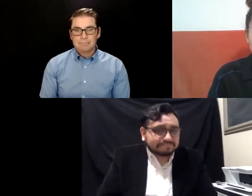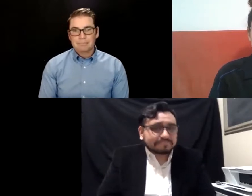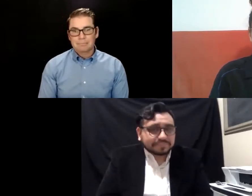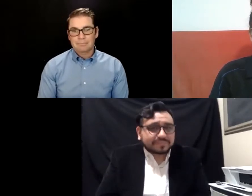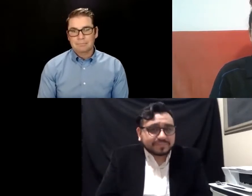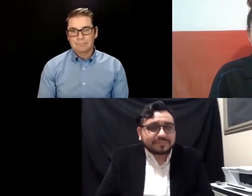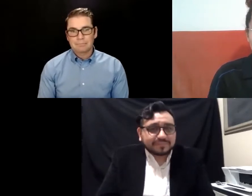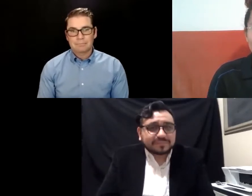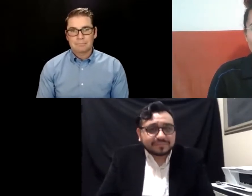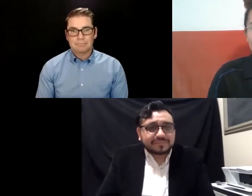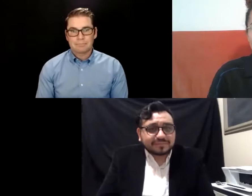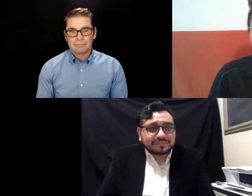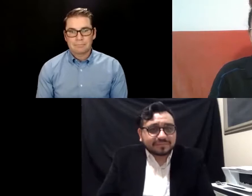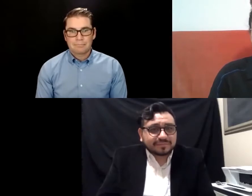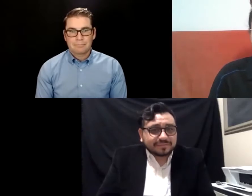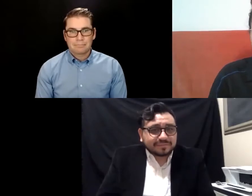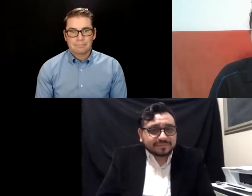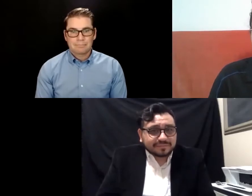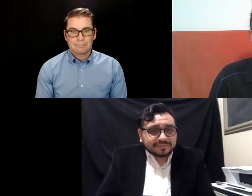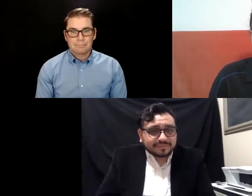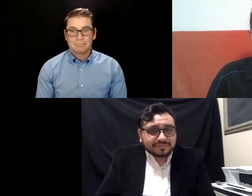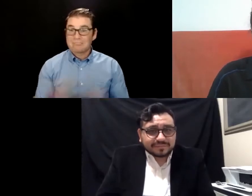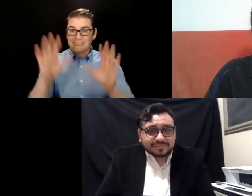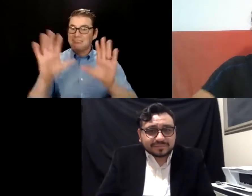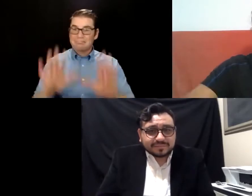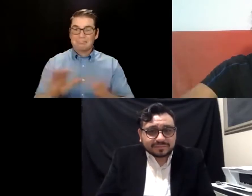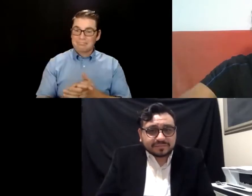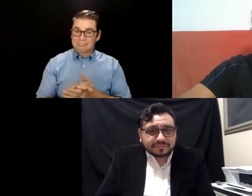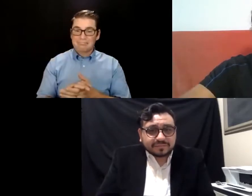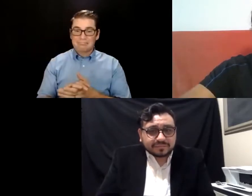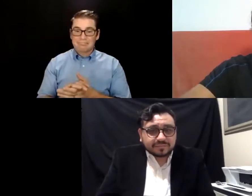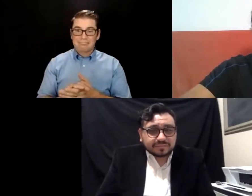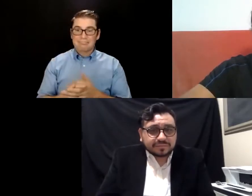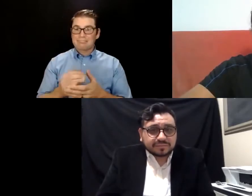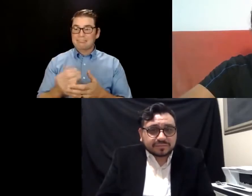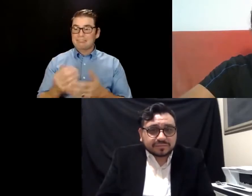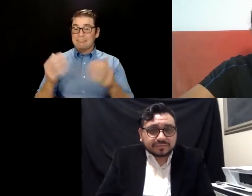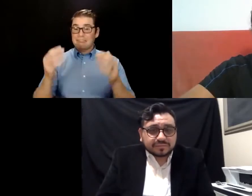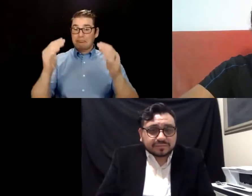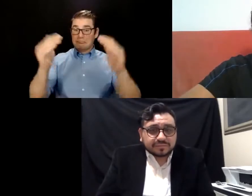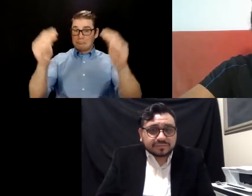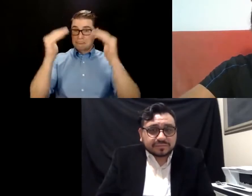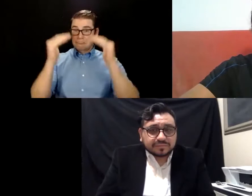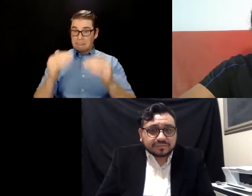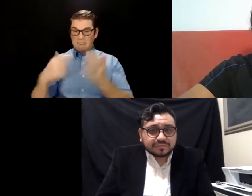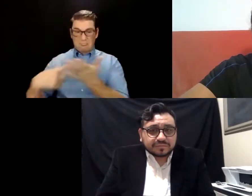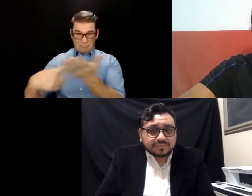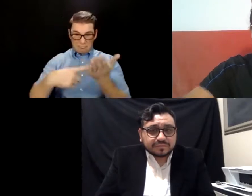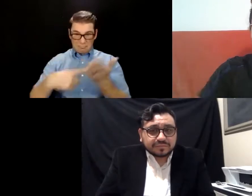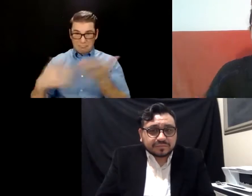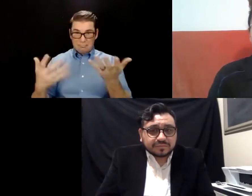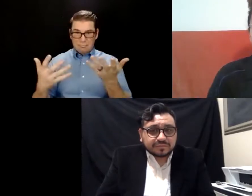[Paulette] OK, so um, the next thing we're gonna, um go over is let me see here sorry. Is... OK.